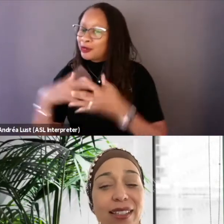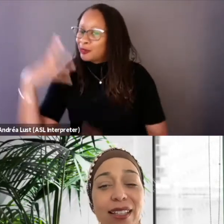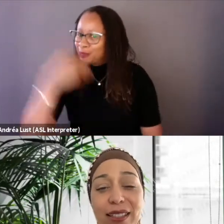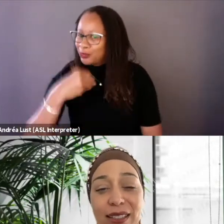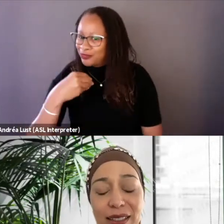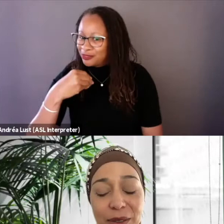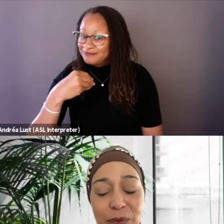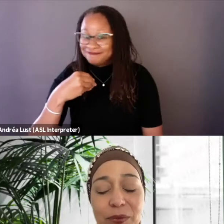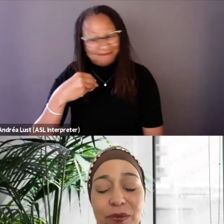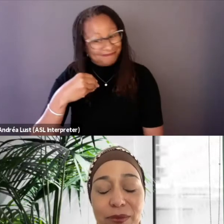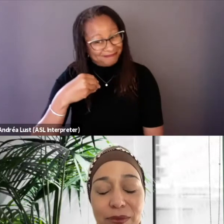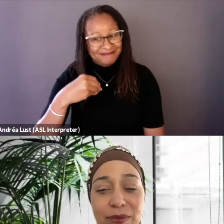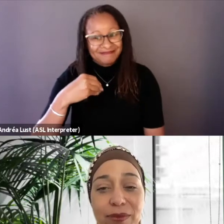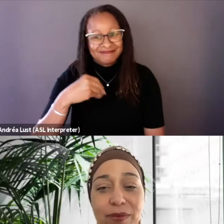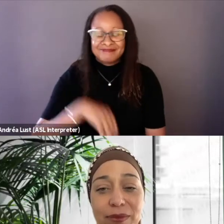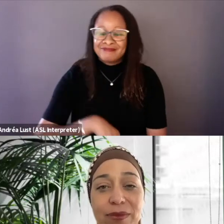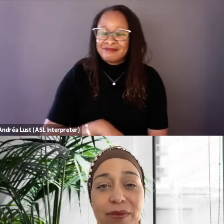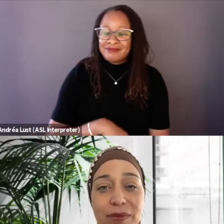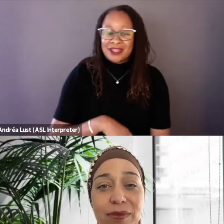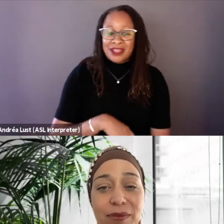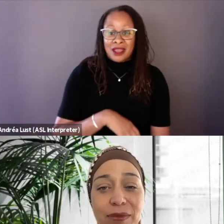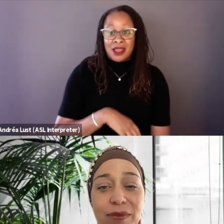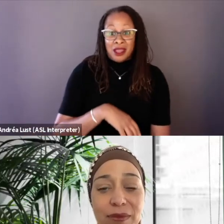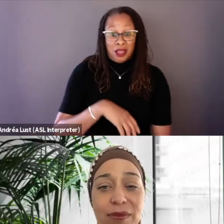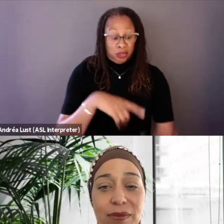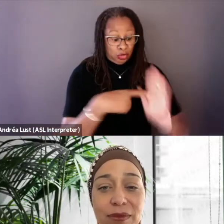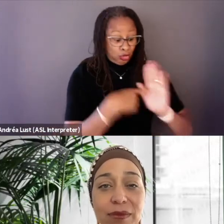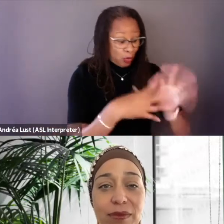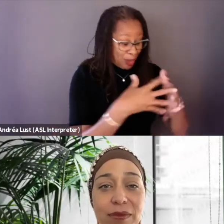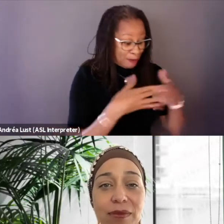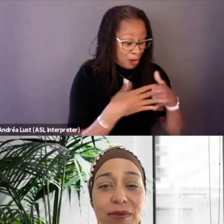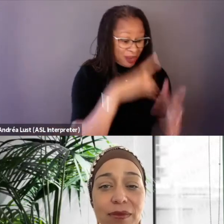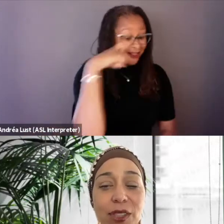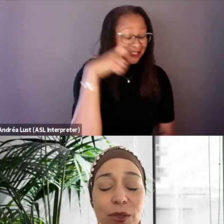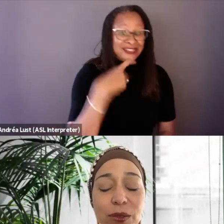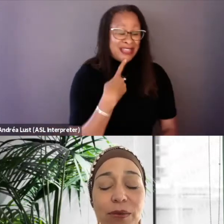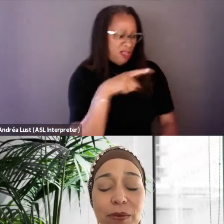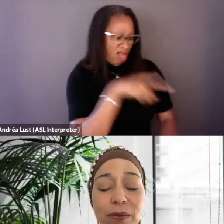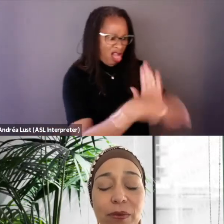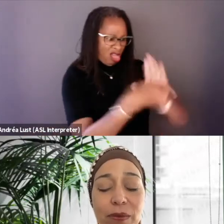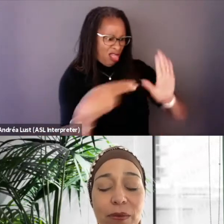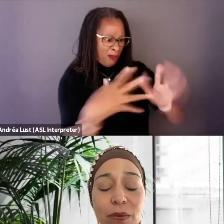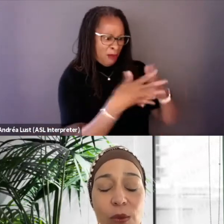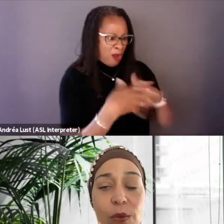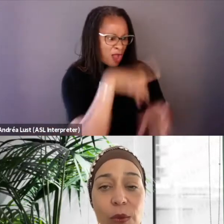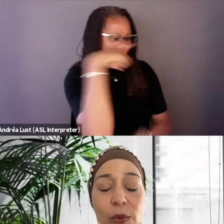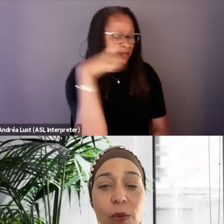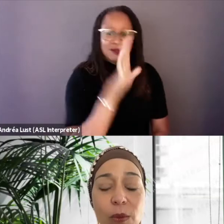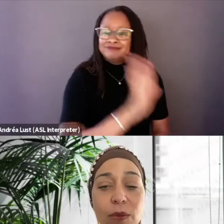And so we're not showing America the ugly to say America's ugly, no. We're showing you America the ugly